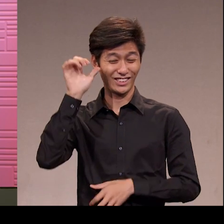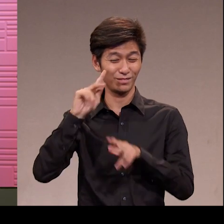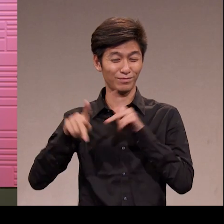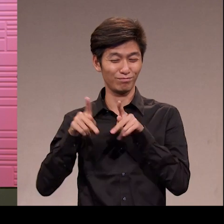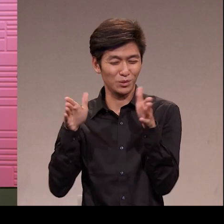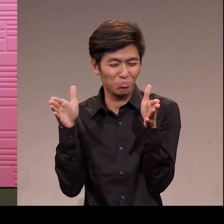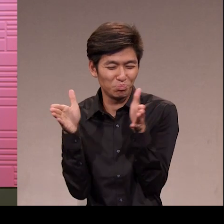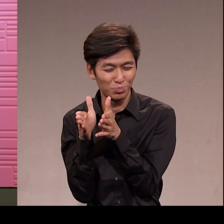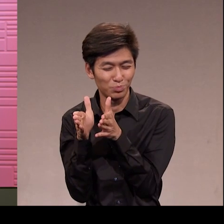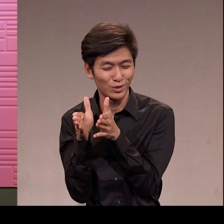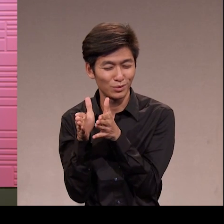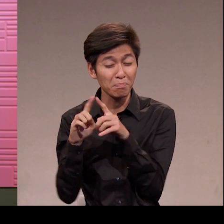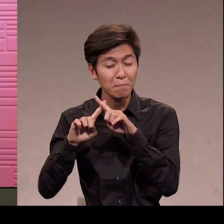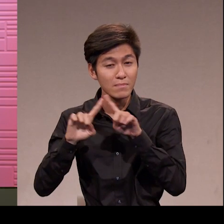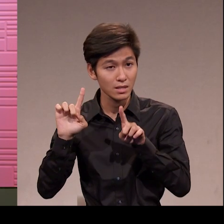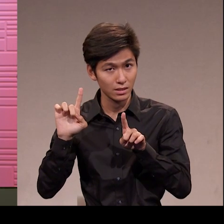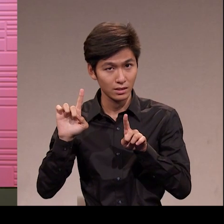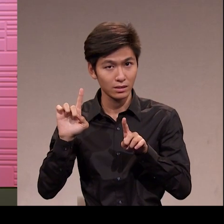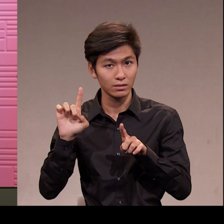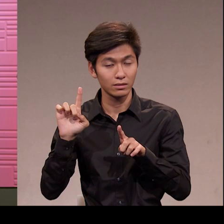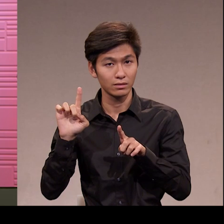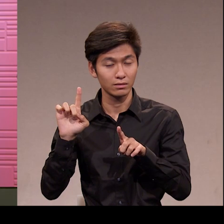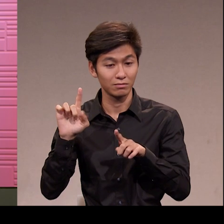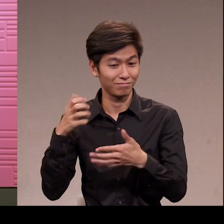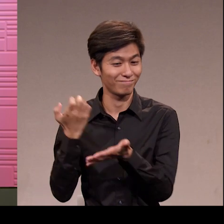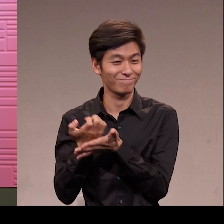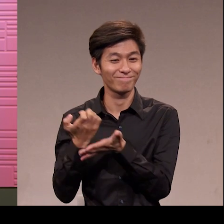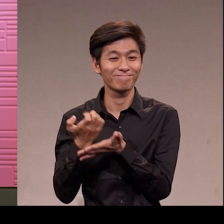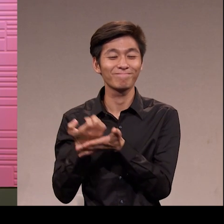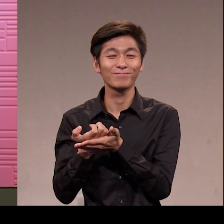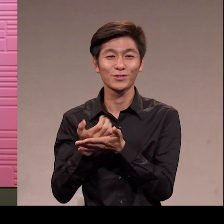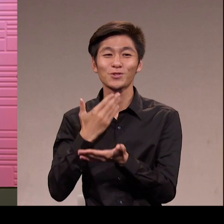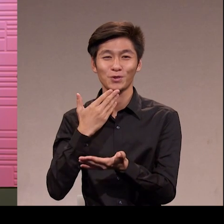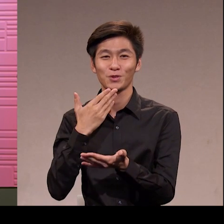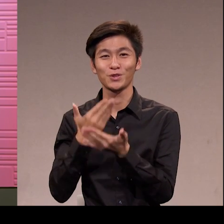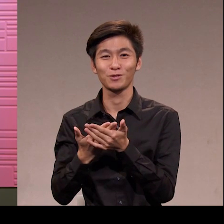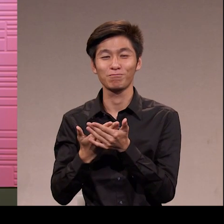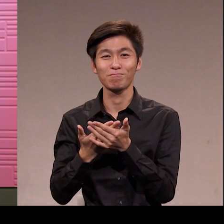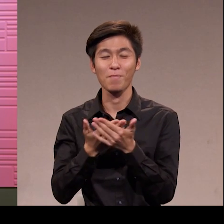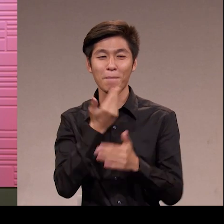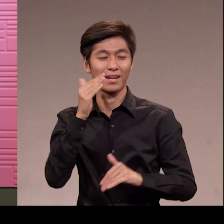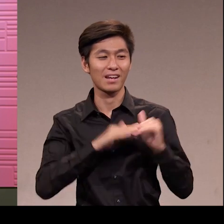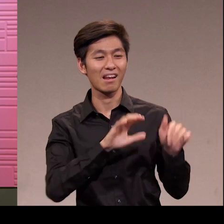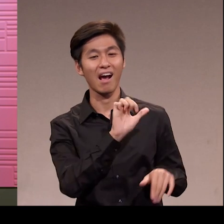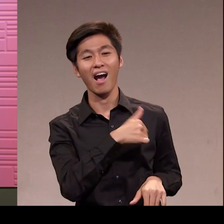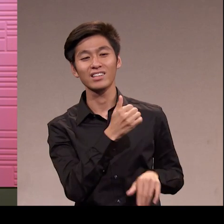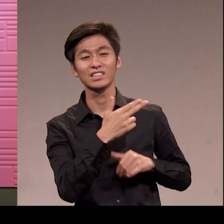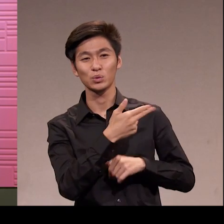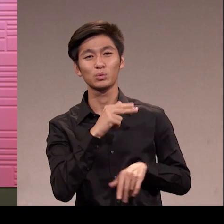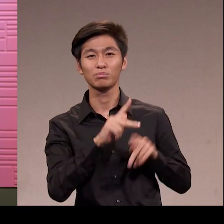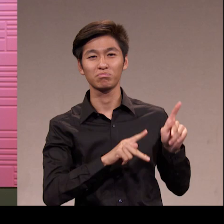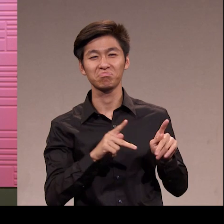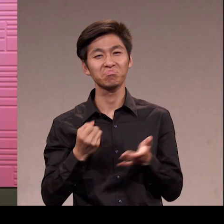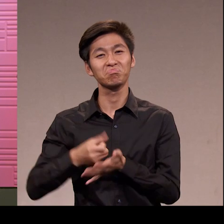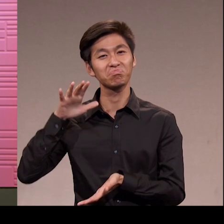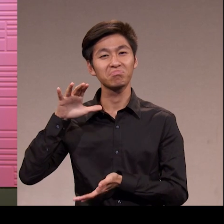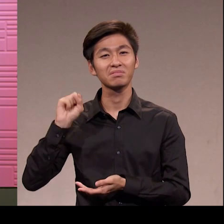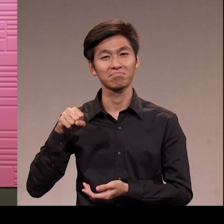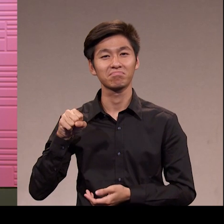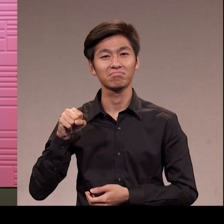they are economically more well off than the Prebumi Indonesians. They are wealthier.